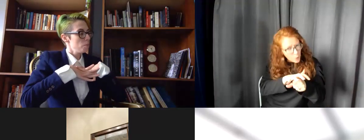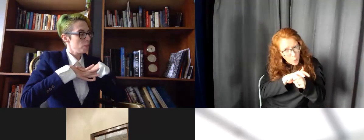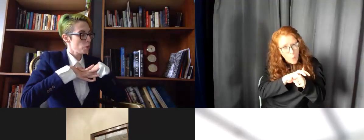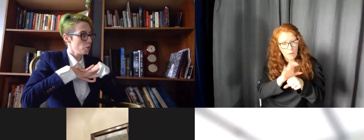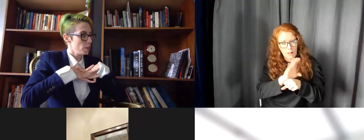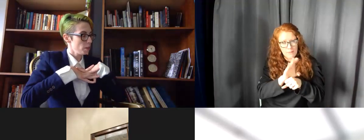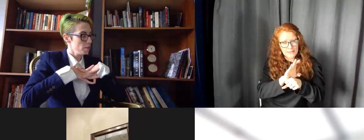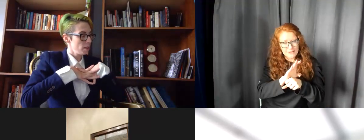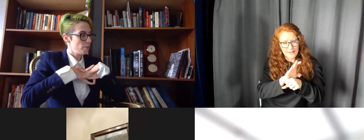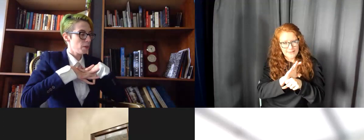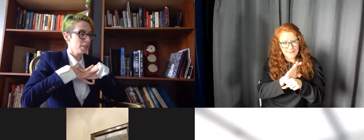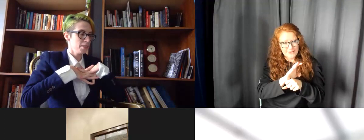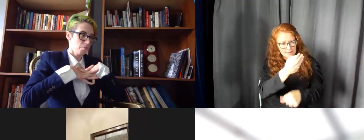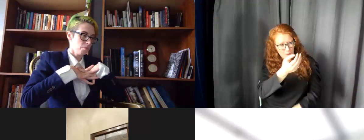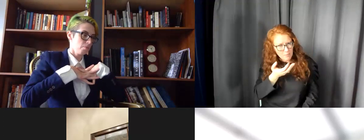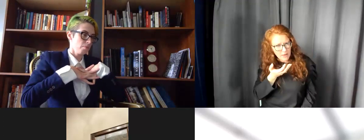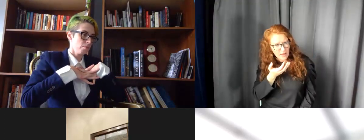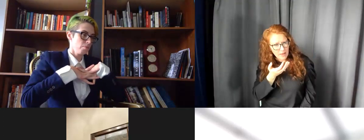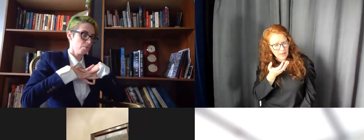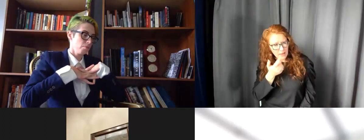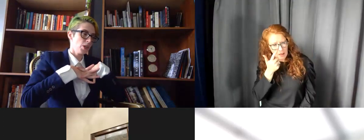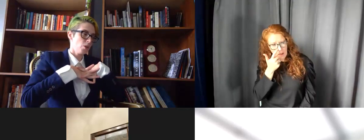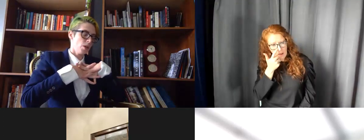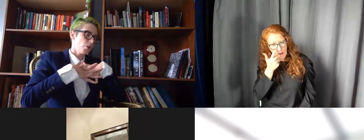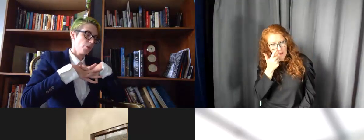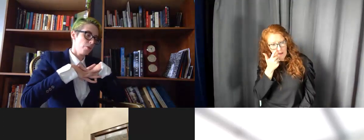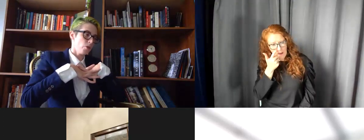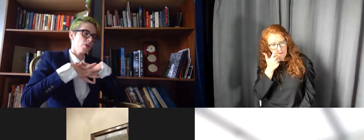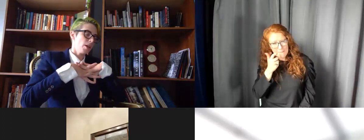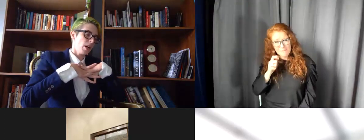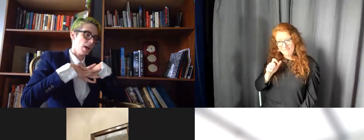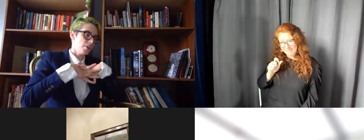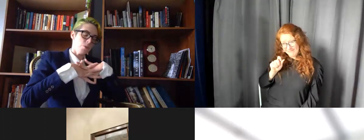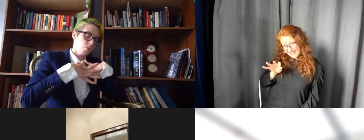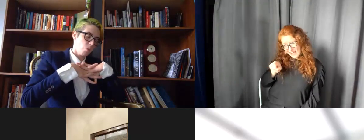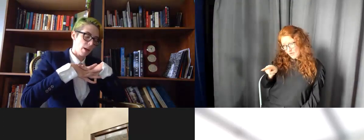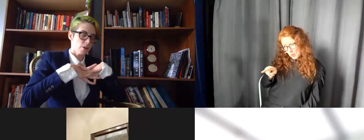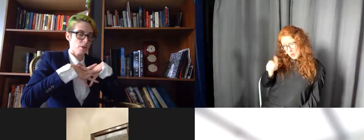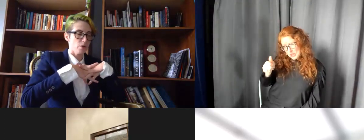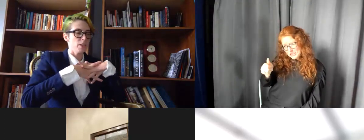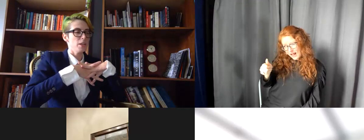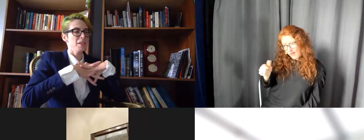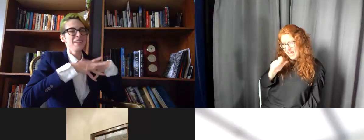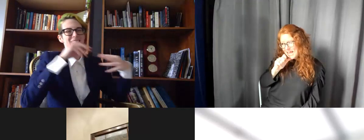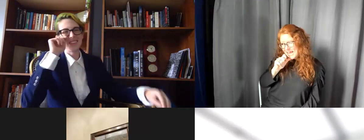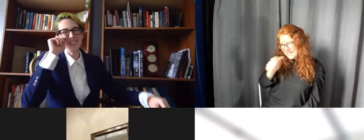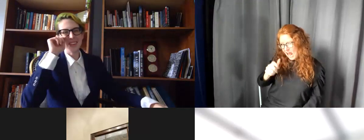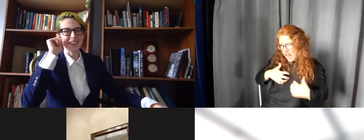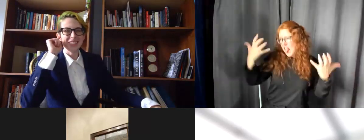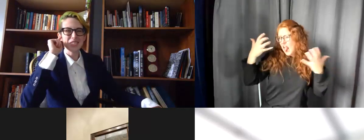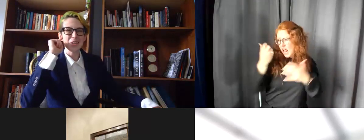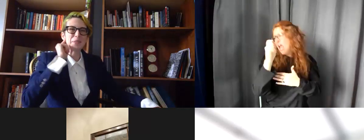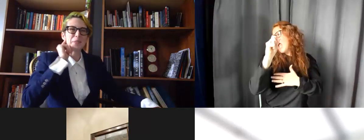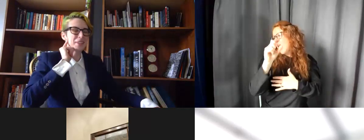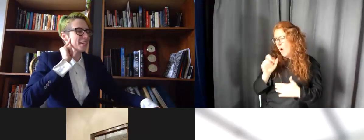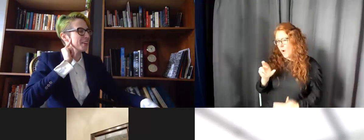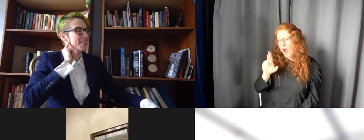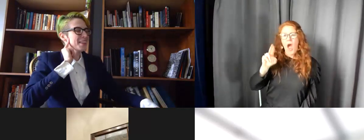Farrah Garland: been told that if I wasn't so ungrateful or unkind, or whatever you know, insert your your choice word here